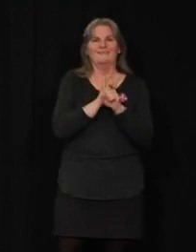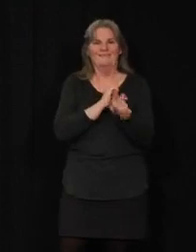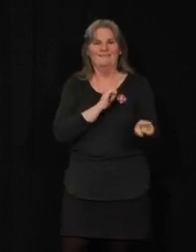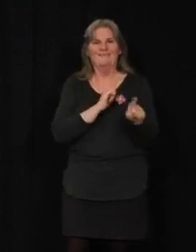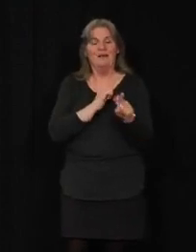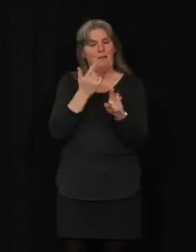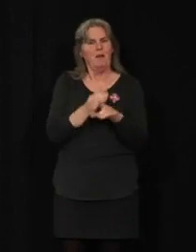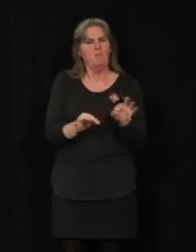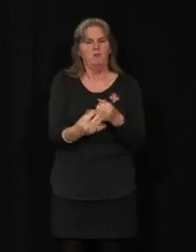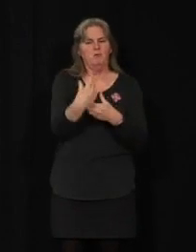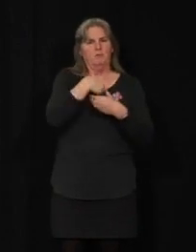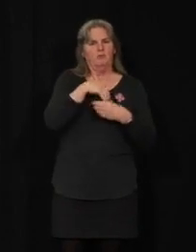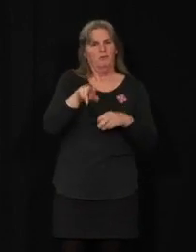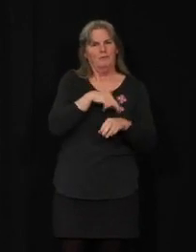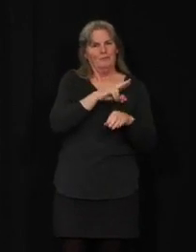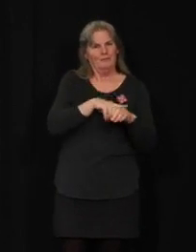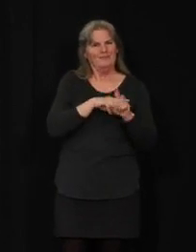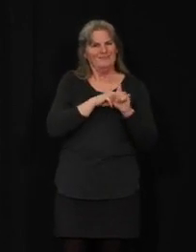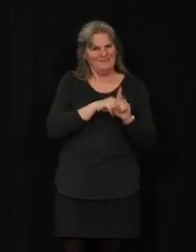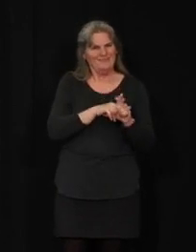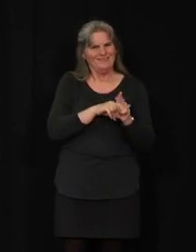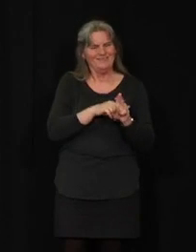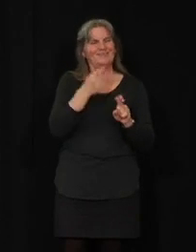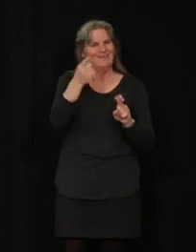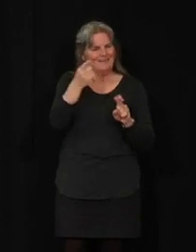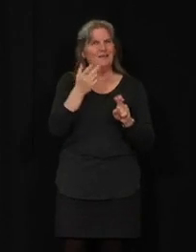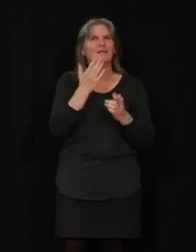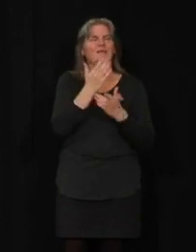reopening plan and is coming at a relief to many who have lost